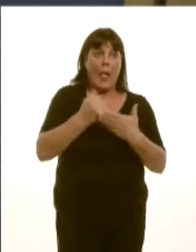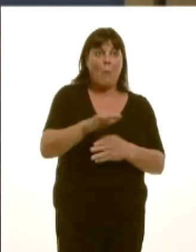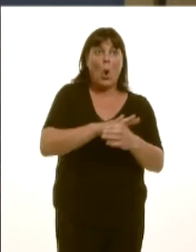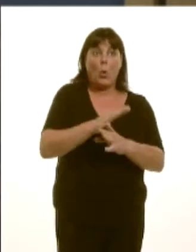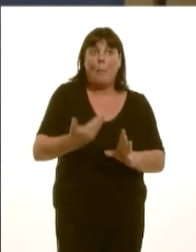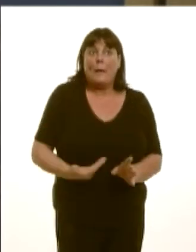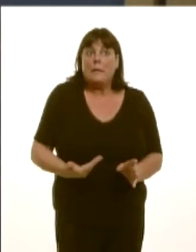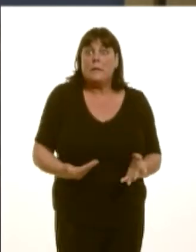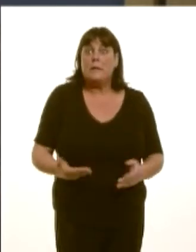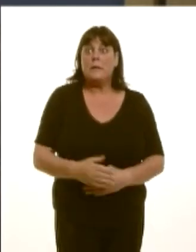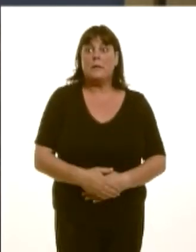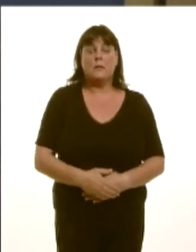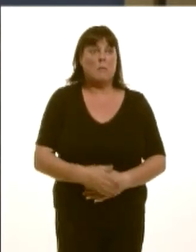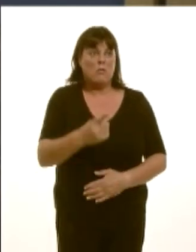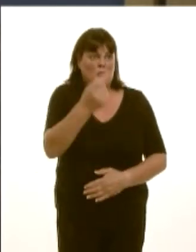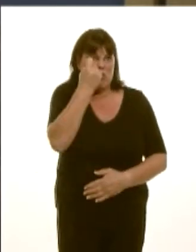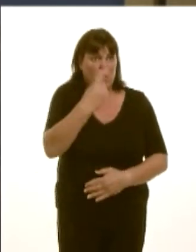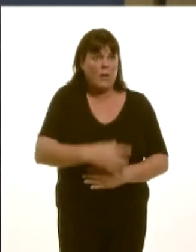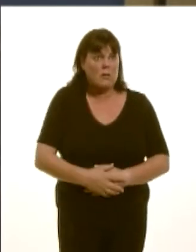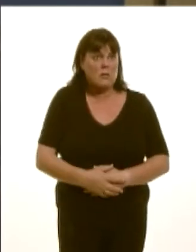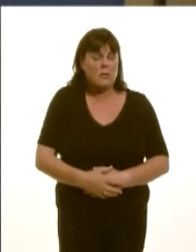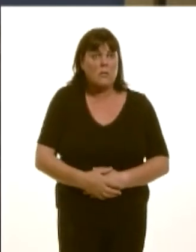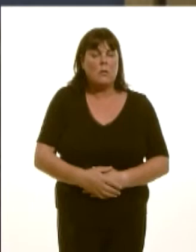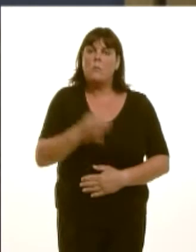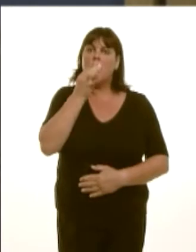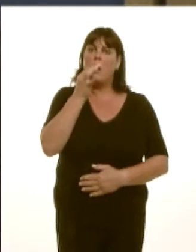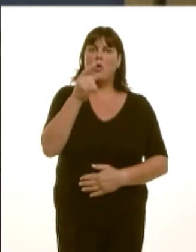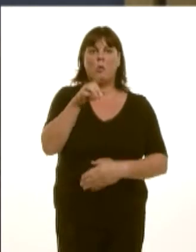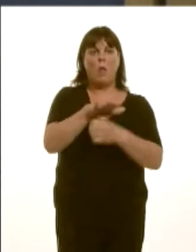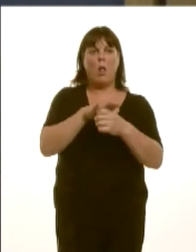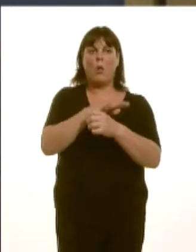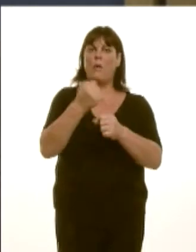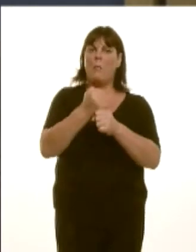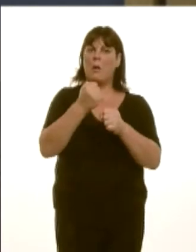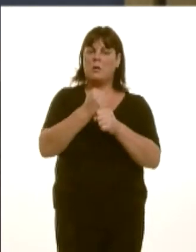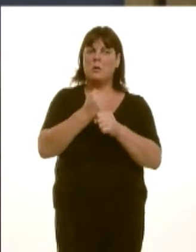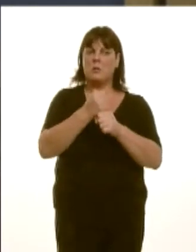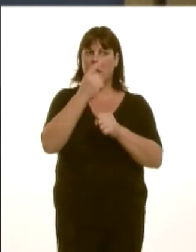Will you as a Government look to see what you can do to ensure that welfare advice services